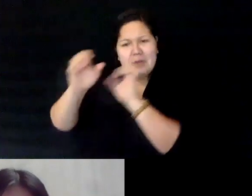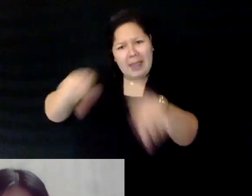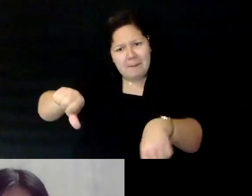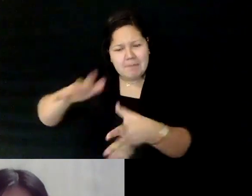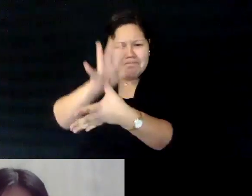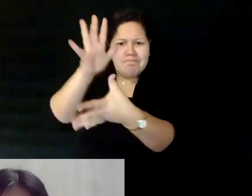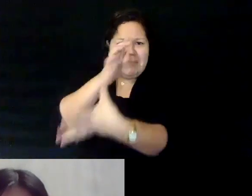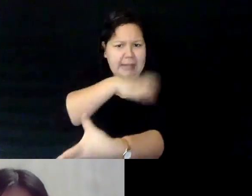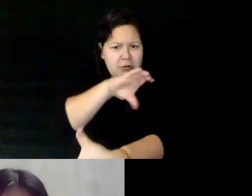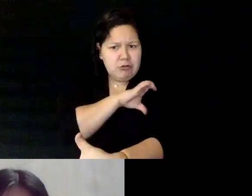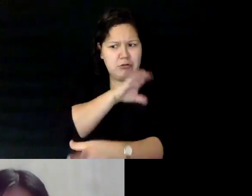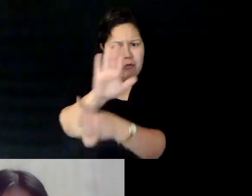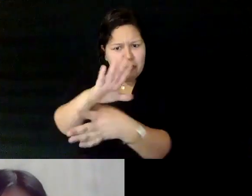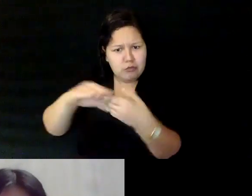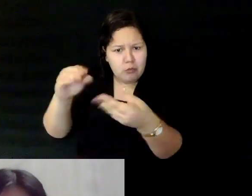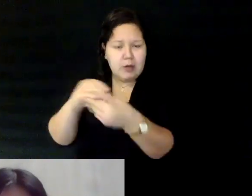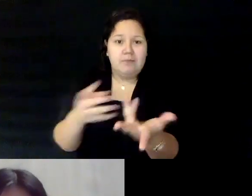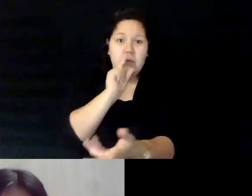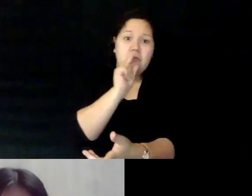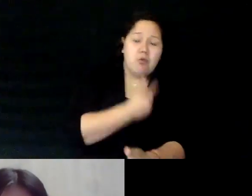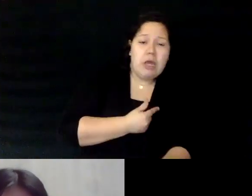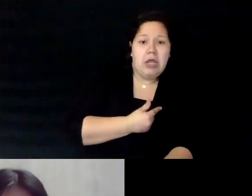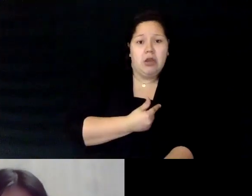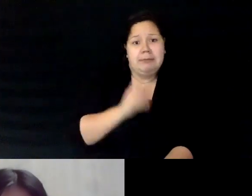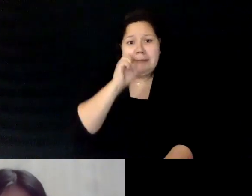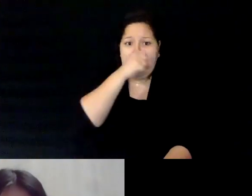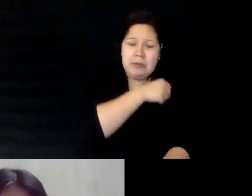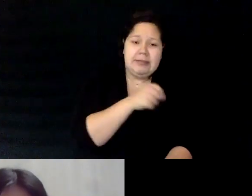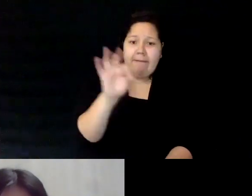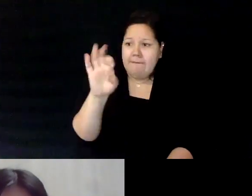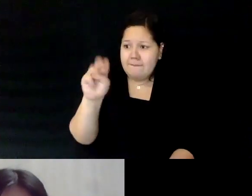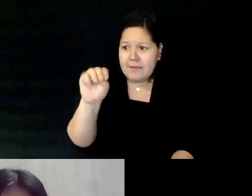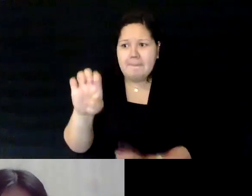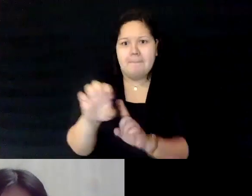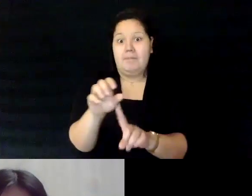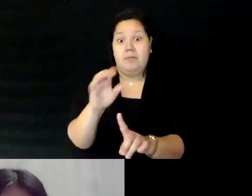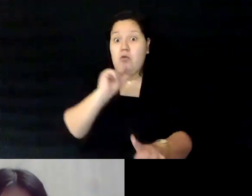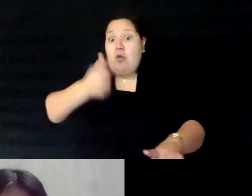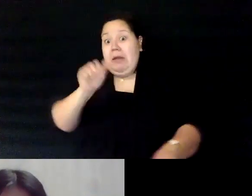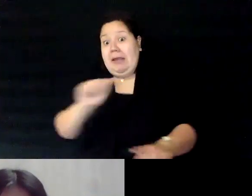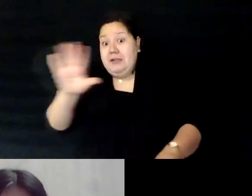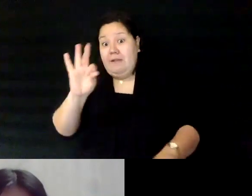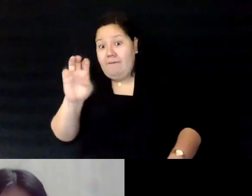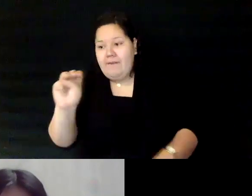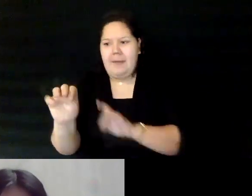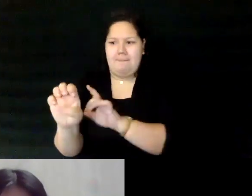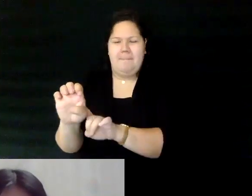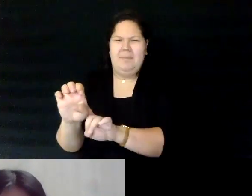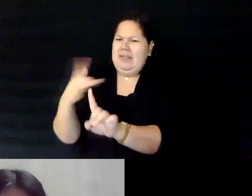a queer Taiwanese femme, or queer Asian femme, you get to conceptualize your own traditional wedding,